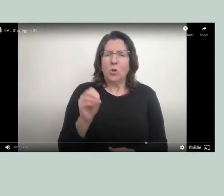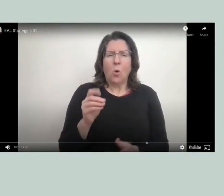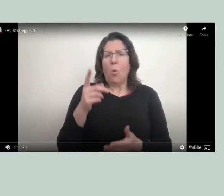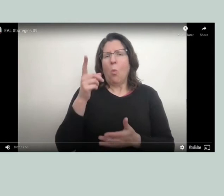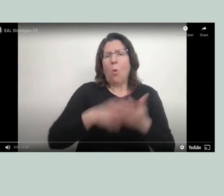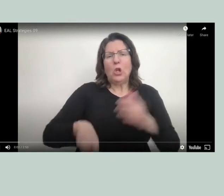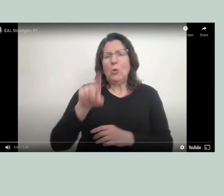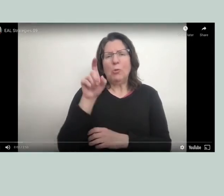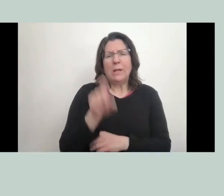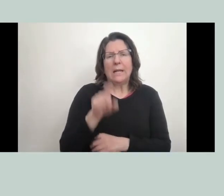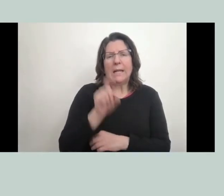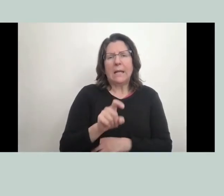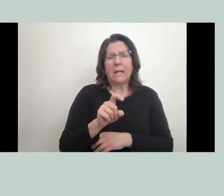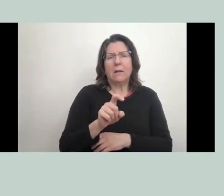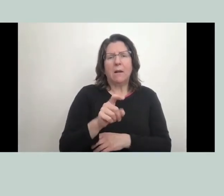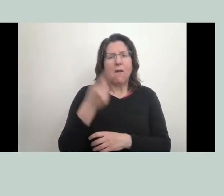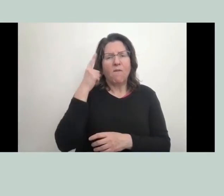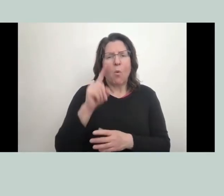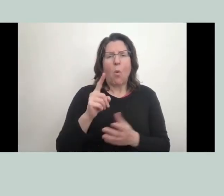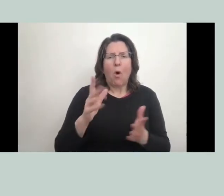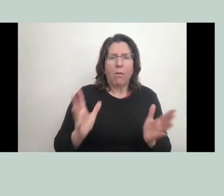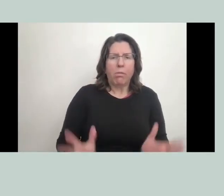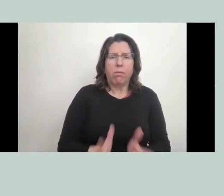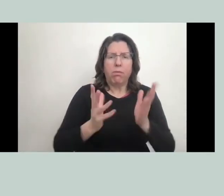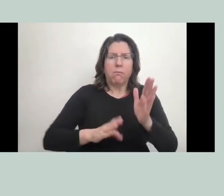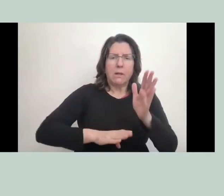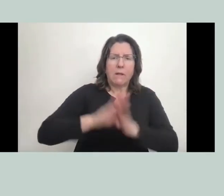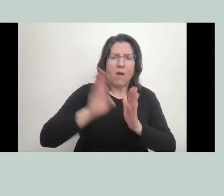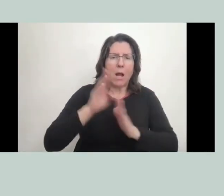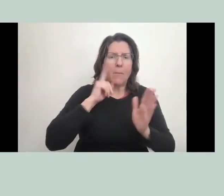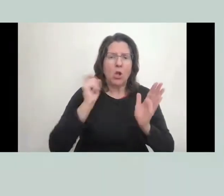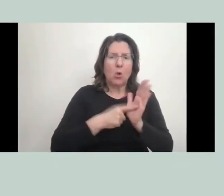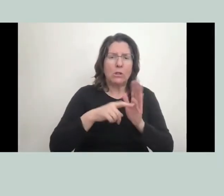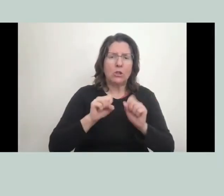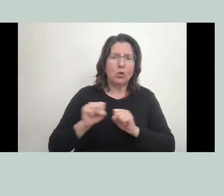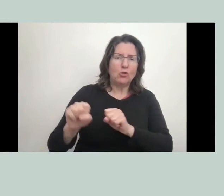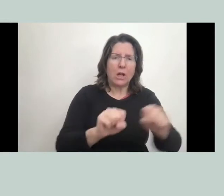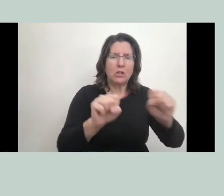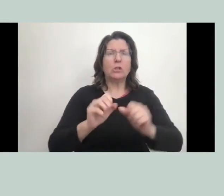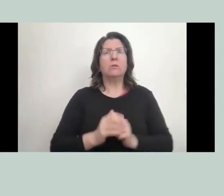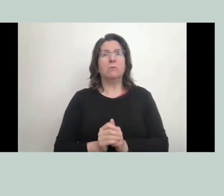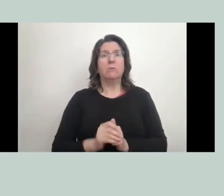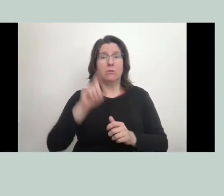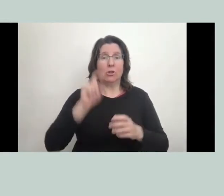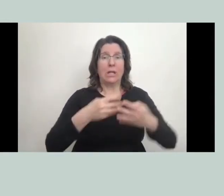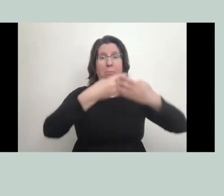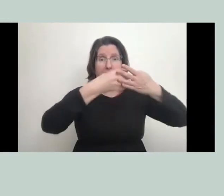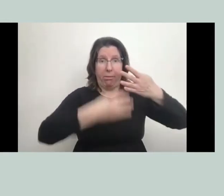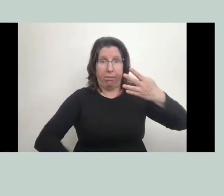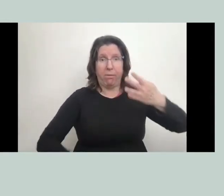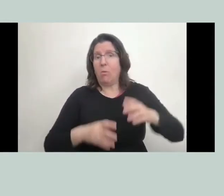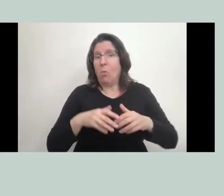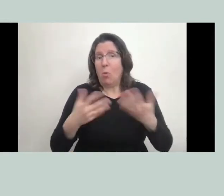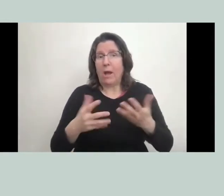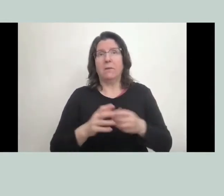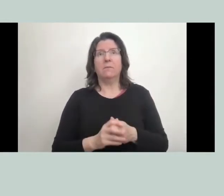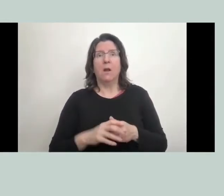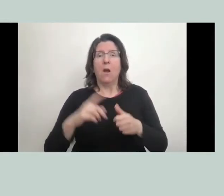So what is needed to encourage noticing skills for students? I have a few suggestions on the slide here.